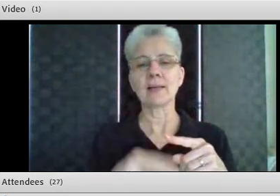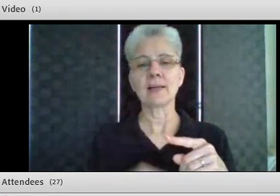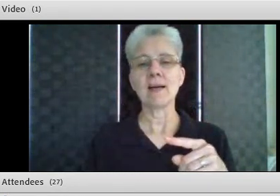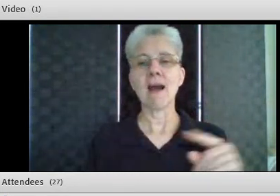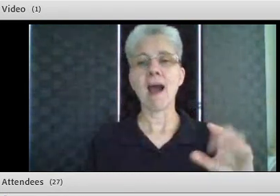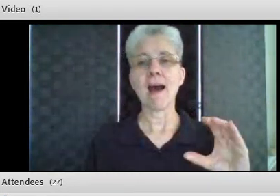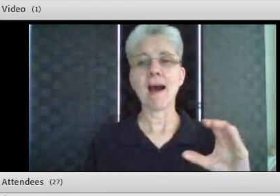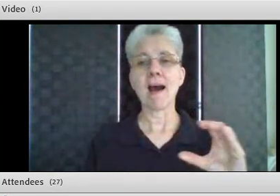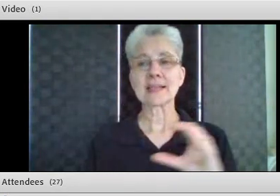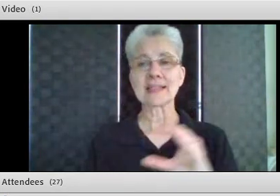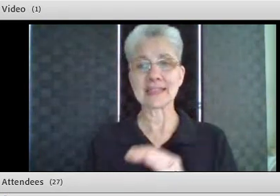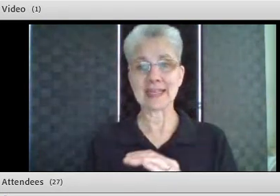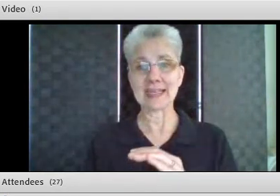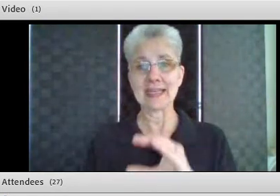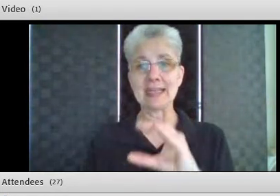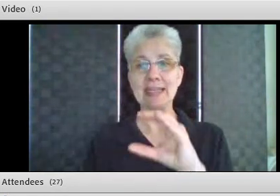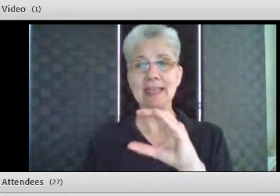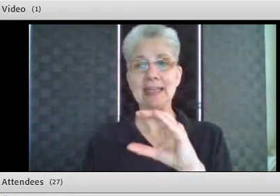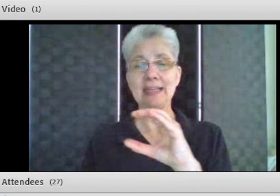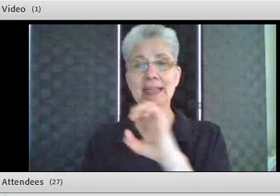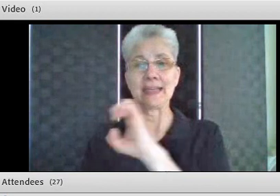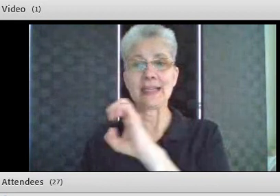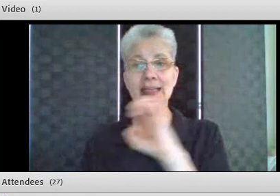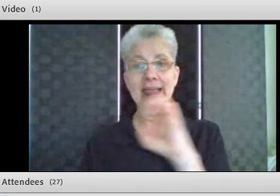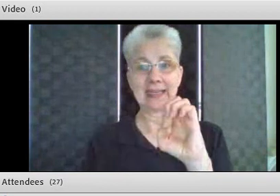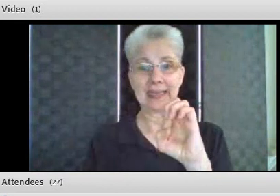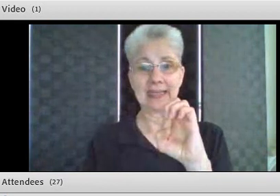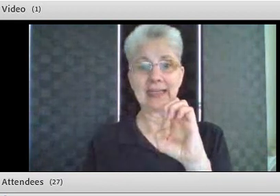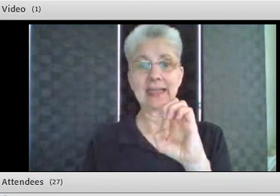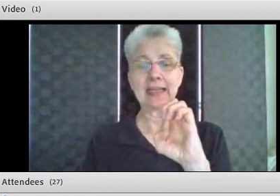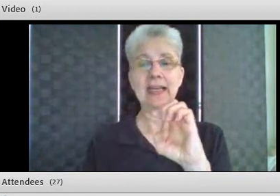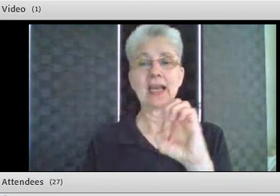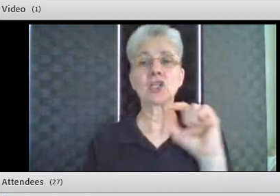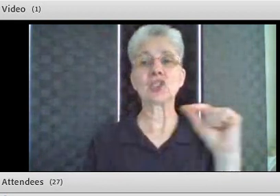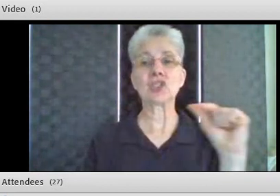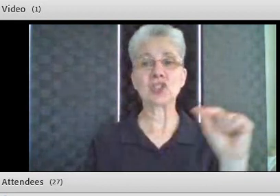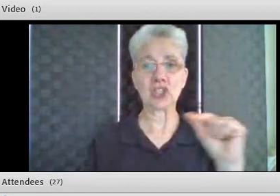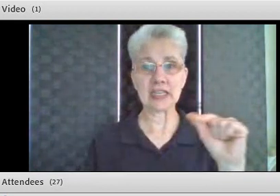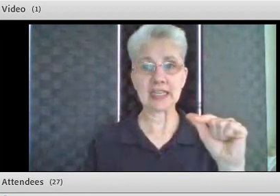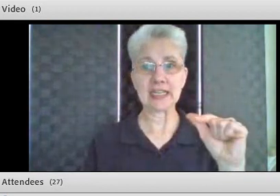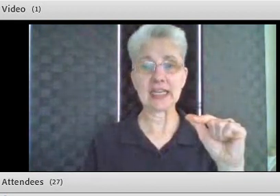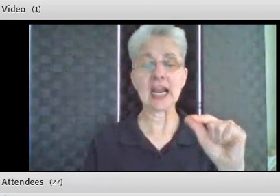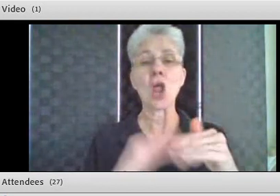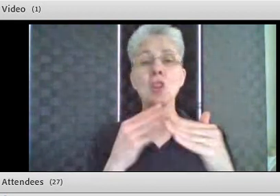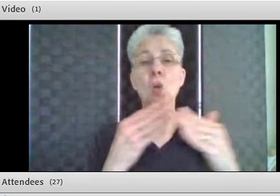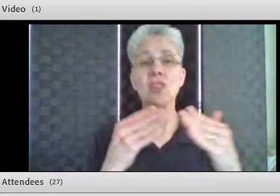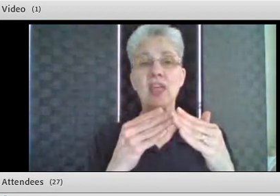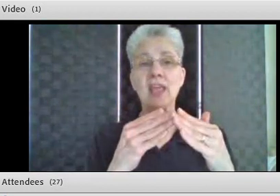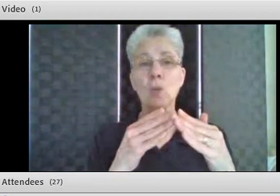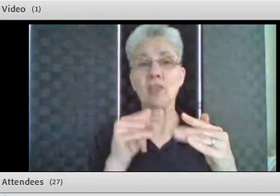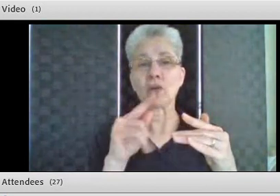to set up a major triad -- Yeah, I know. I got to go faster. You've got a major third on the bottom and a minor third on top.